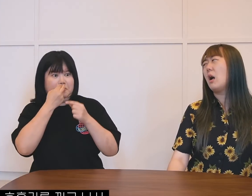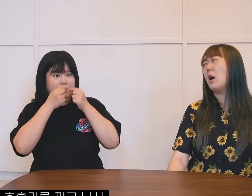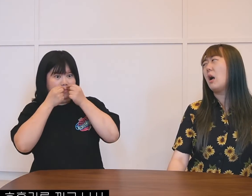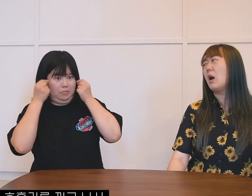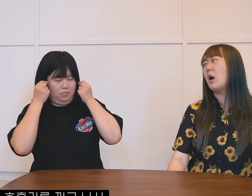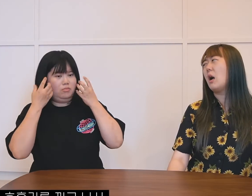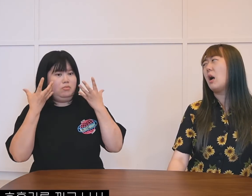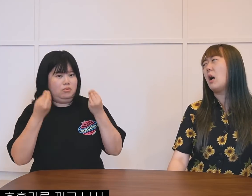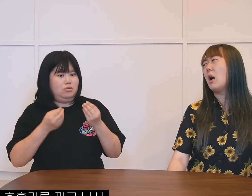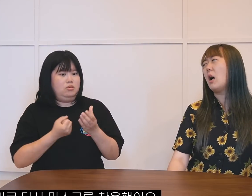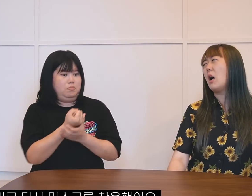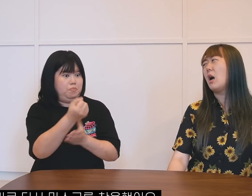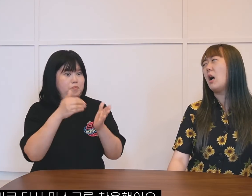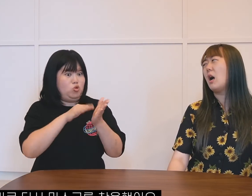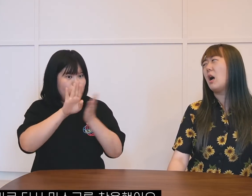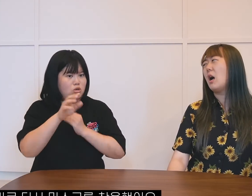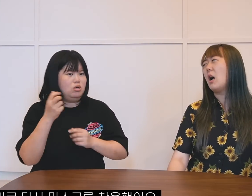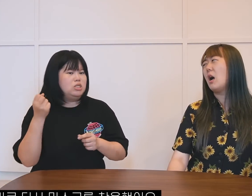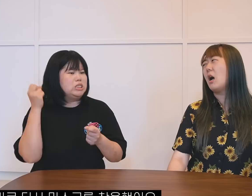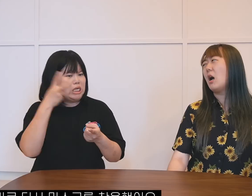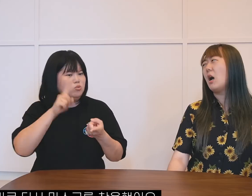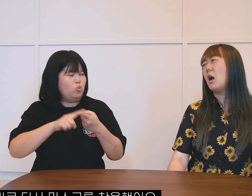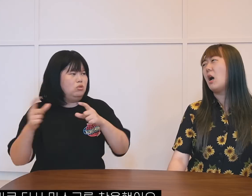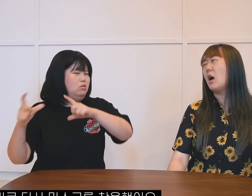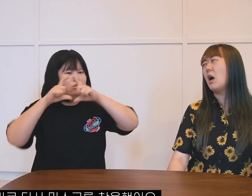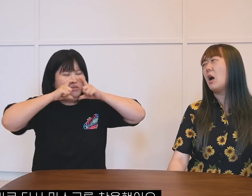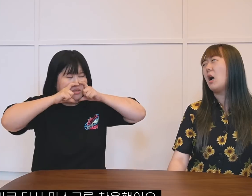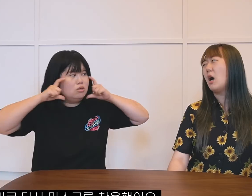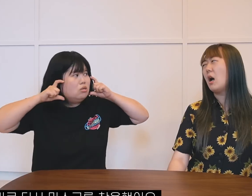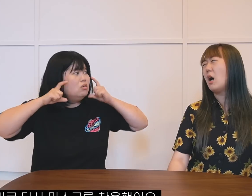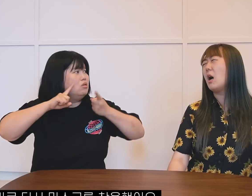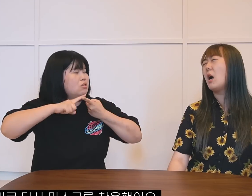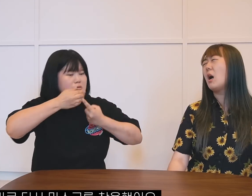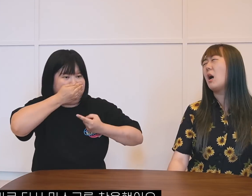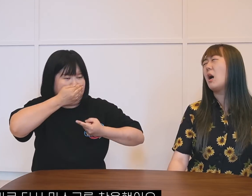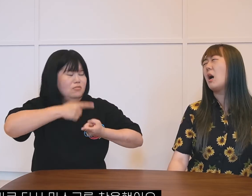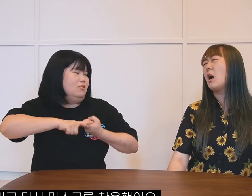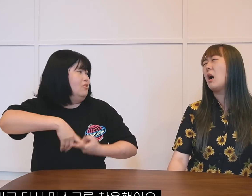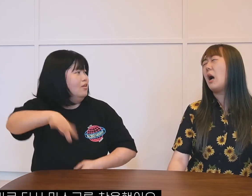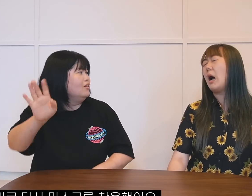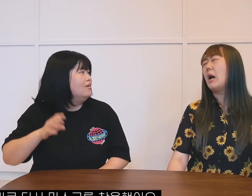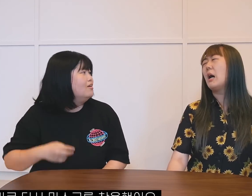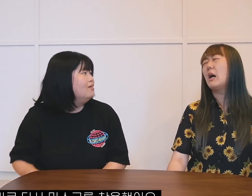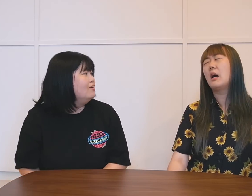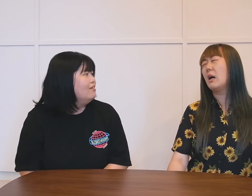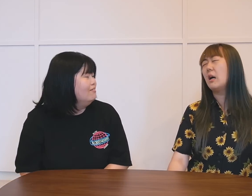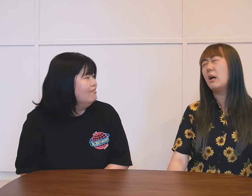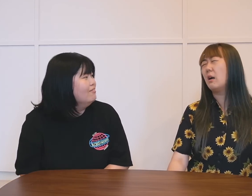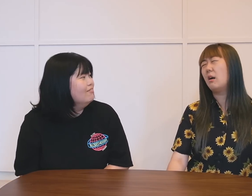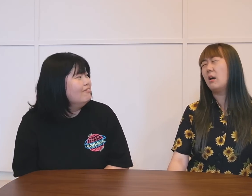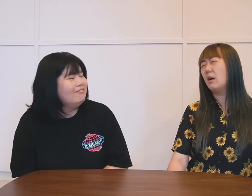After putting on a respirator, I put on the mask again immediately after natural delivery.